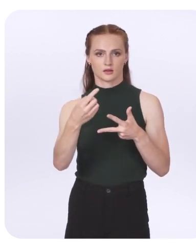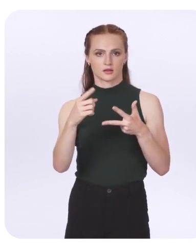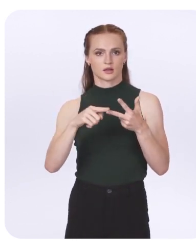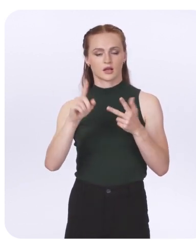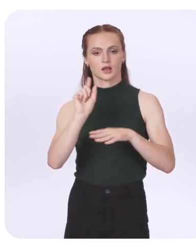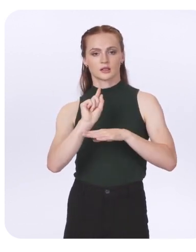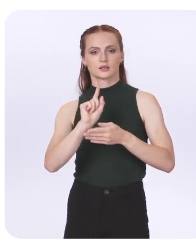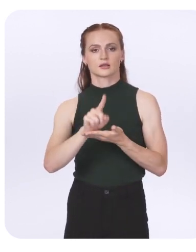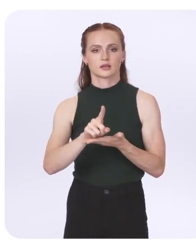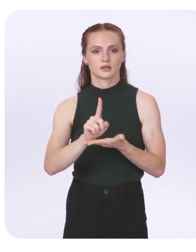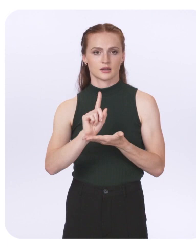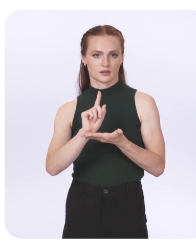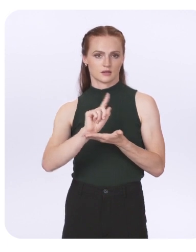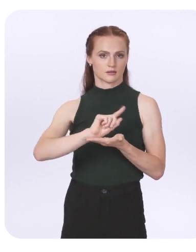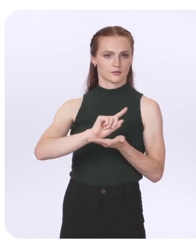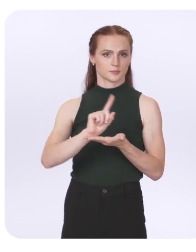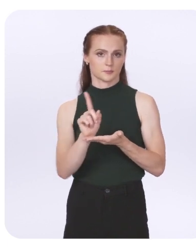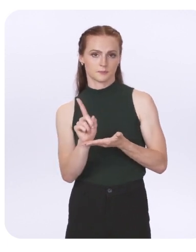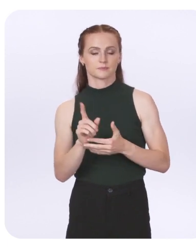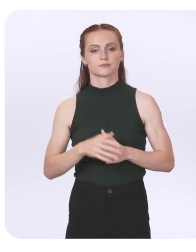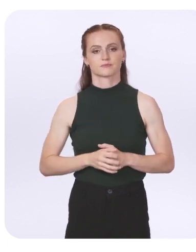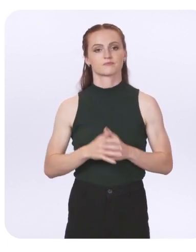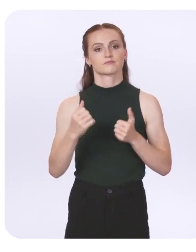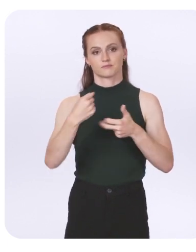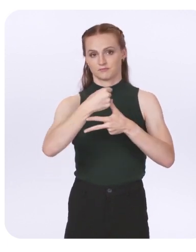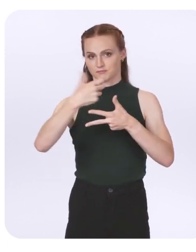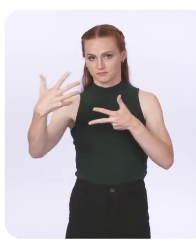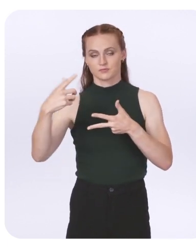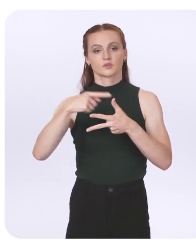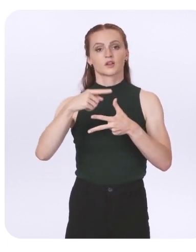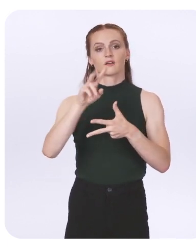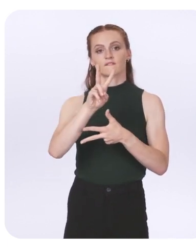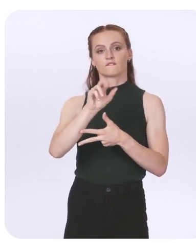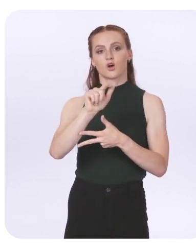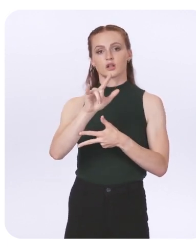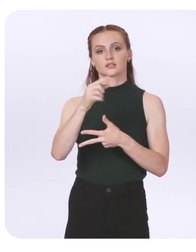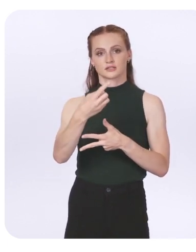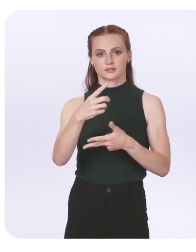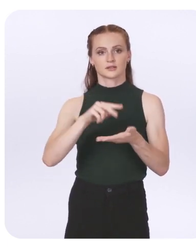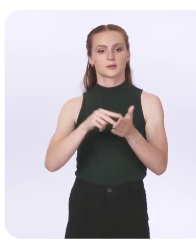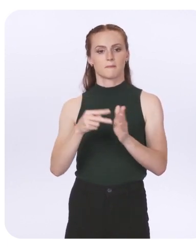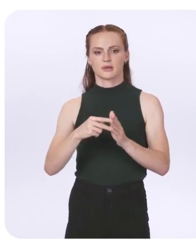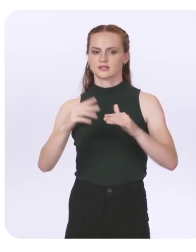Let’s go into them. So vaulting lets you clear an obstacle like a table or a window